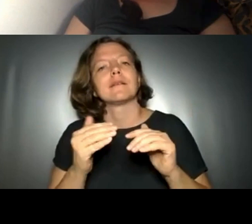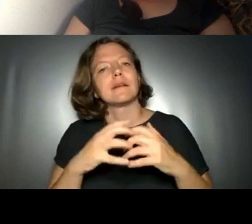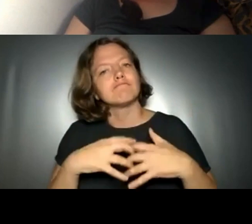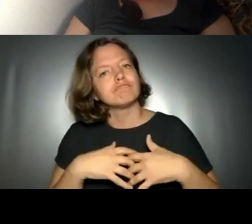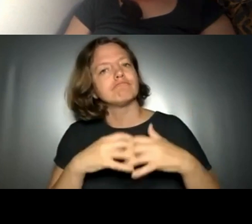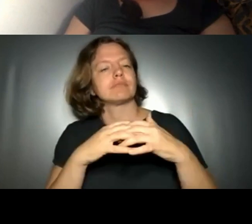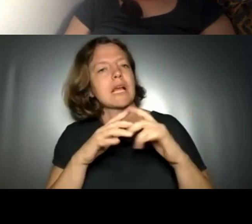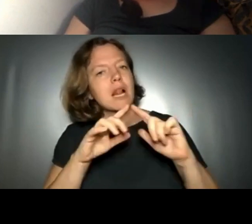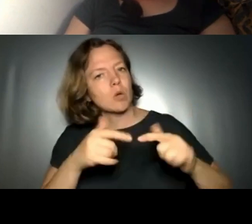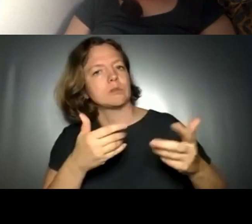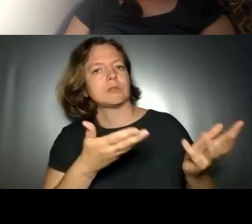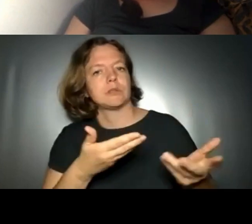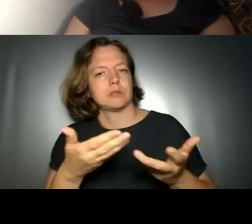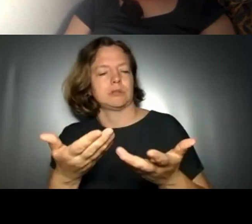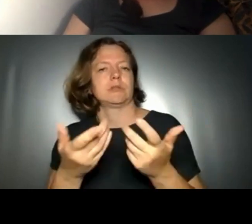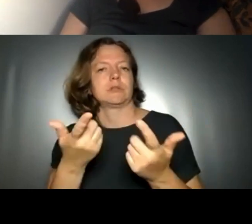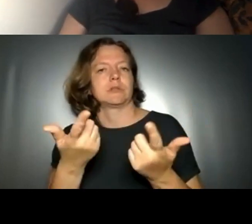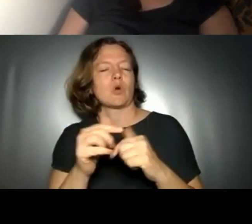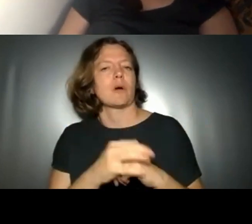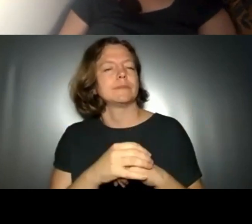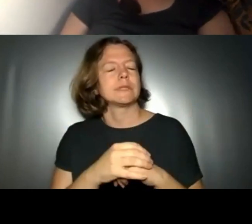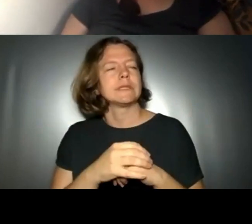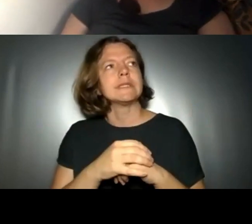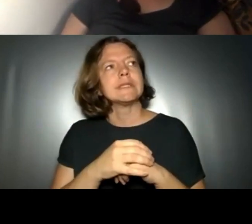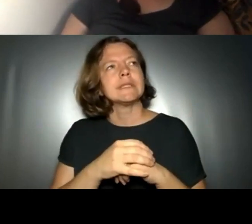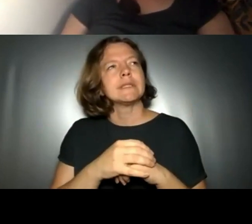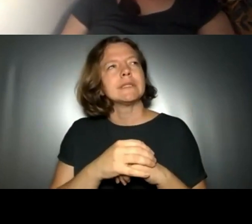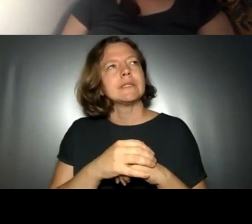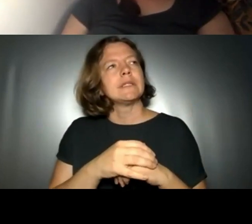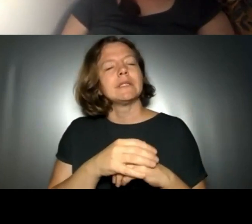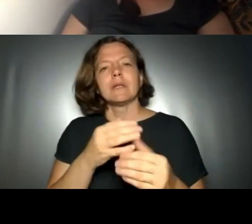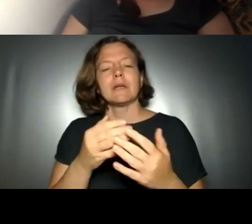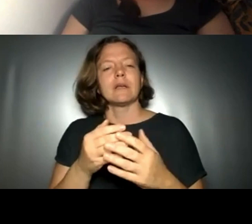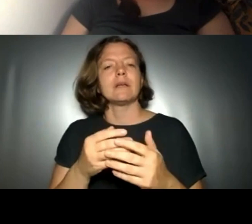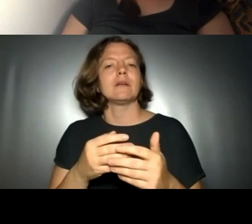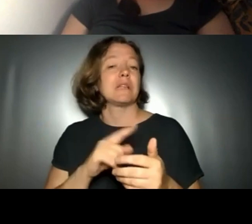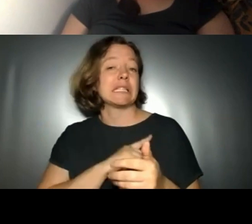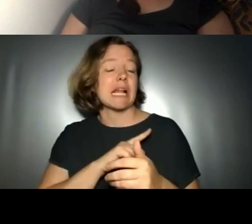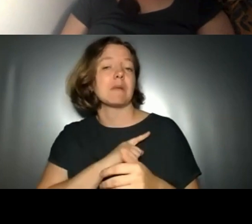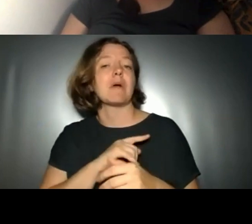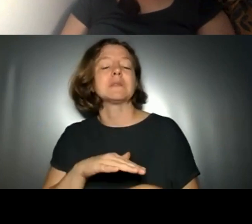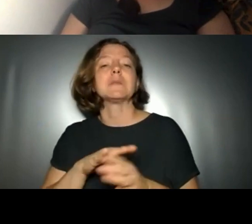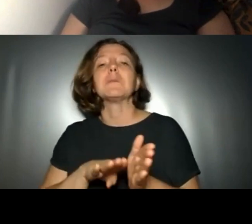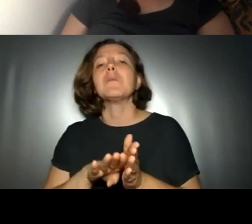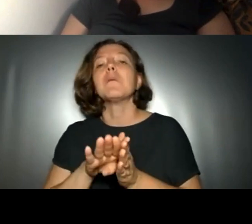I tried to get to a point where I have some sort of power to create those opportunities by myself